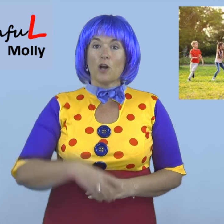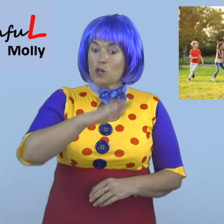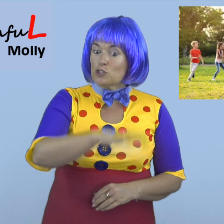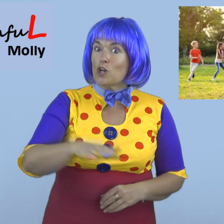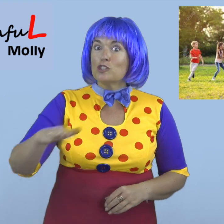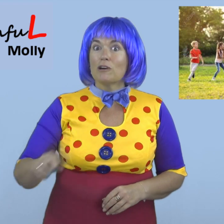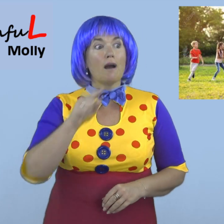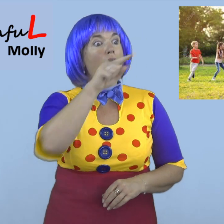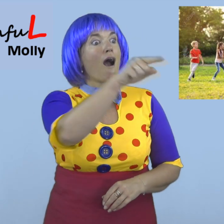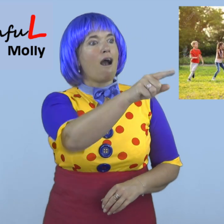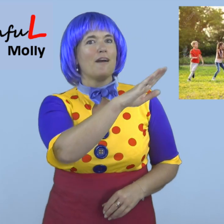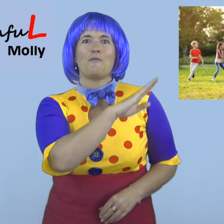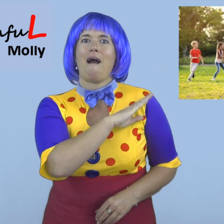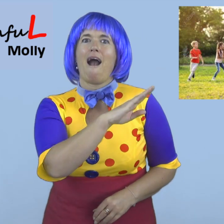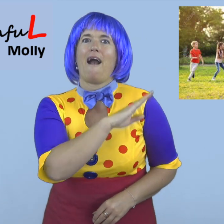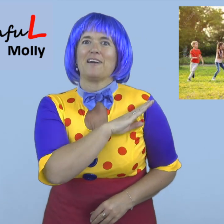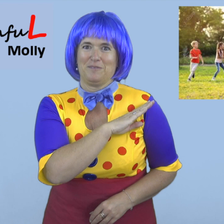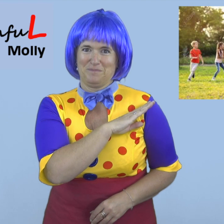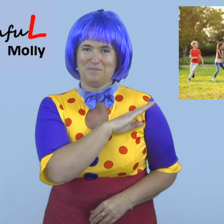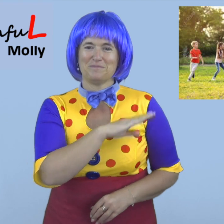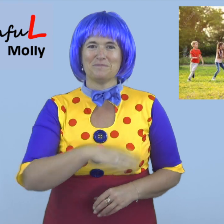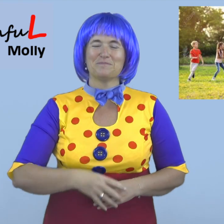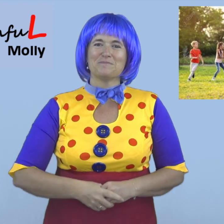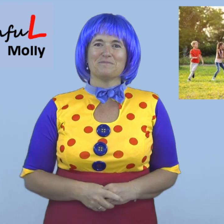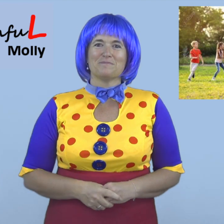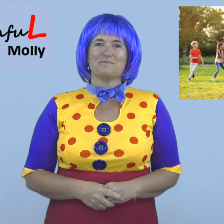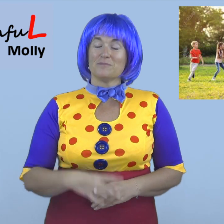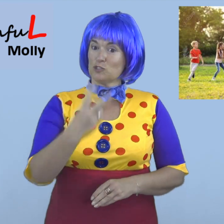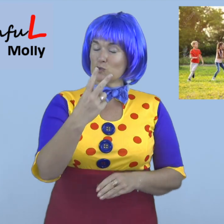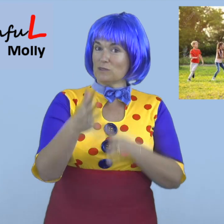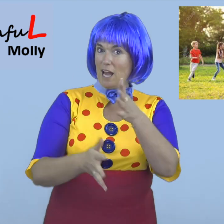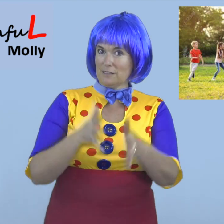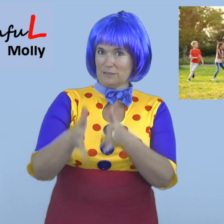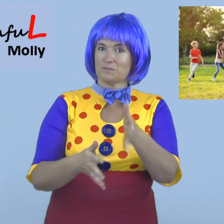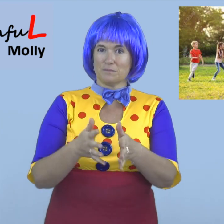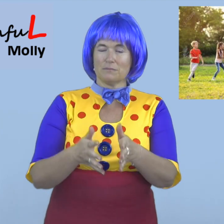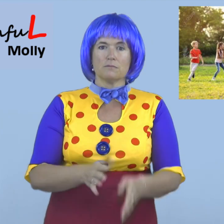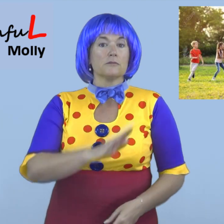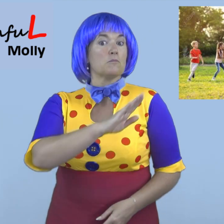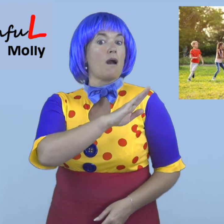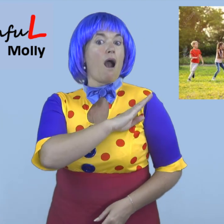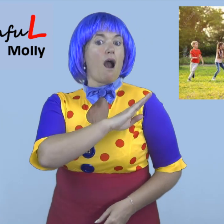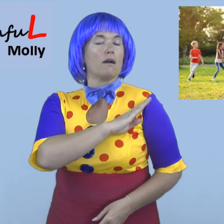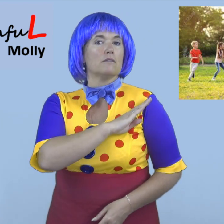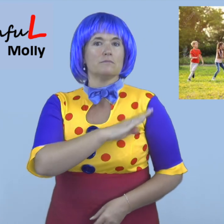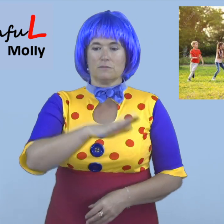The children are in the park. 2 signs Park